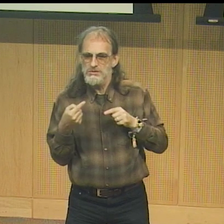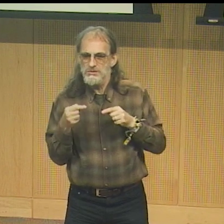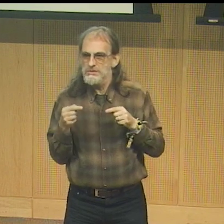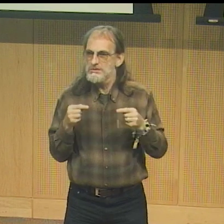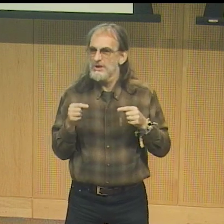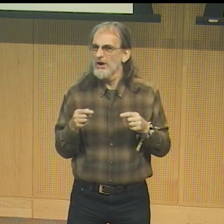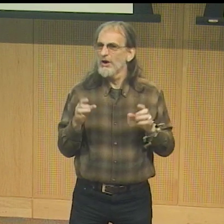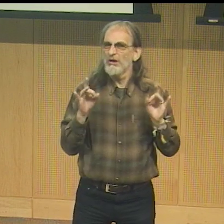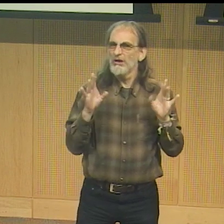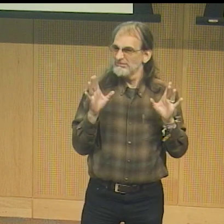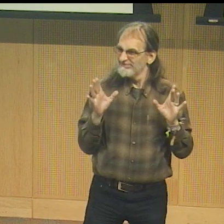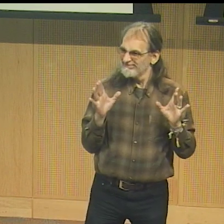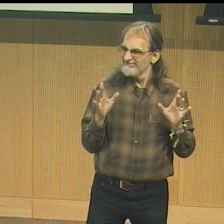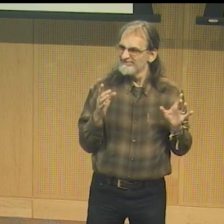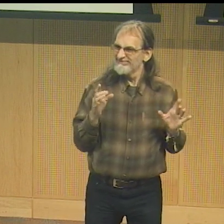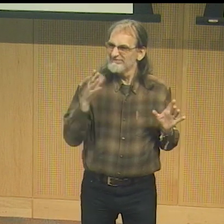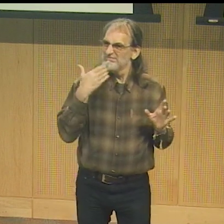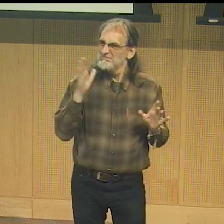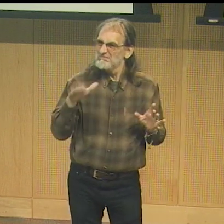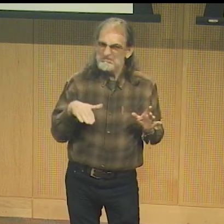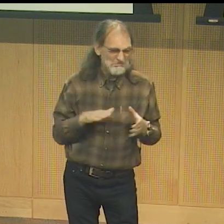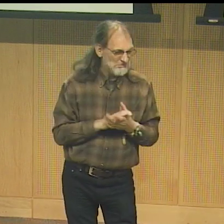their home language, their native language was wiped out.